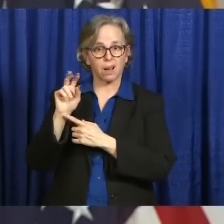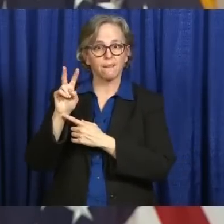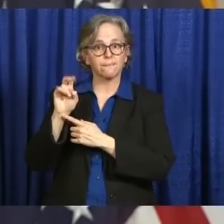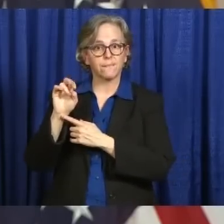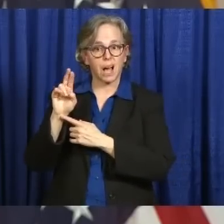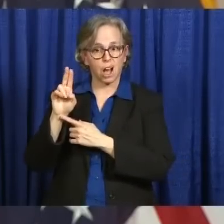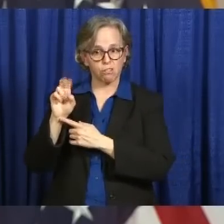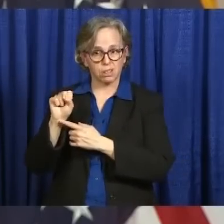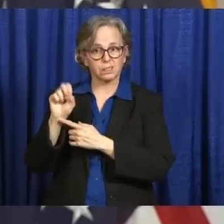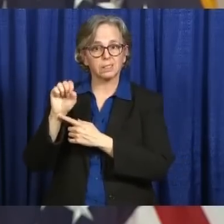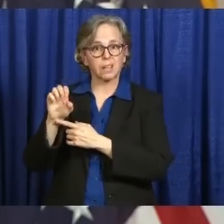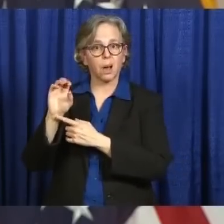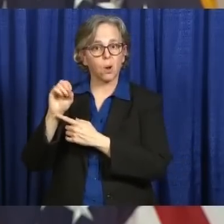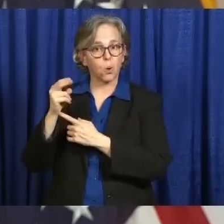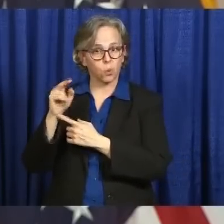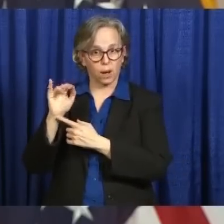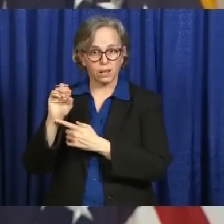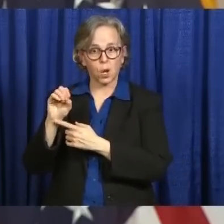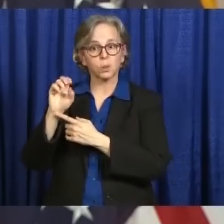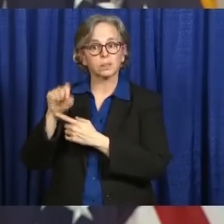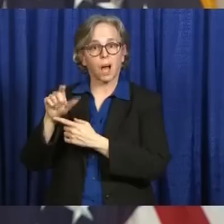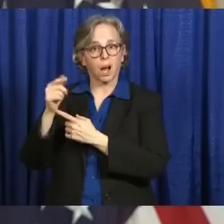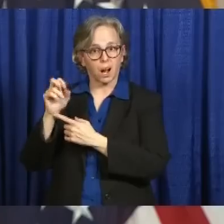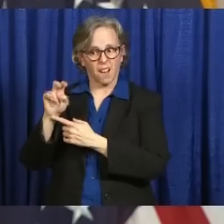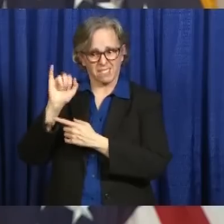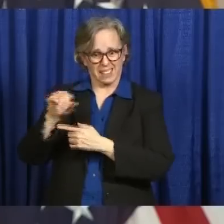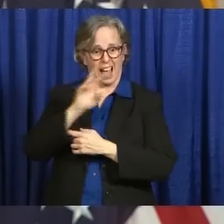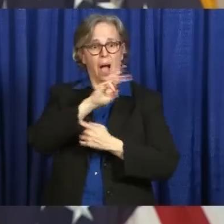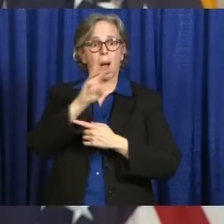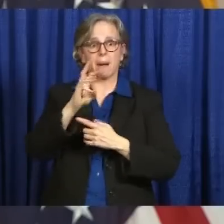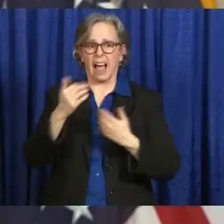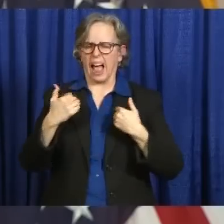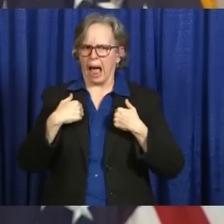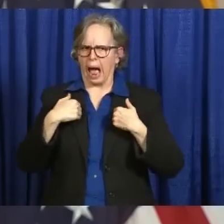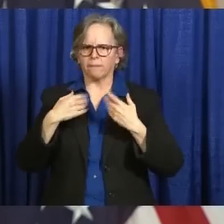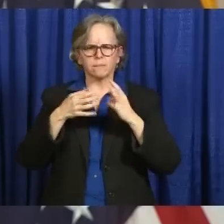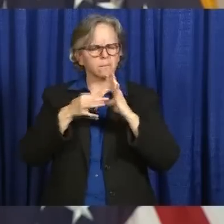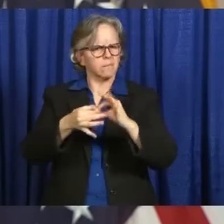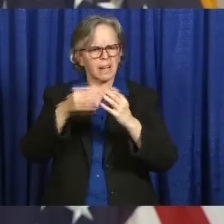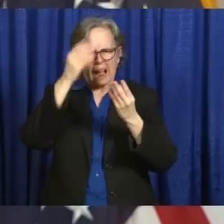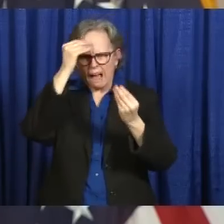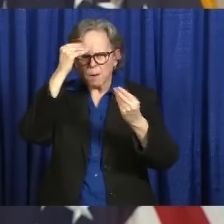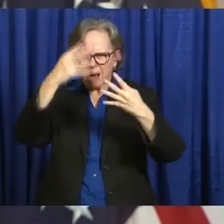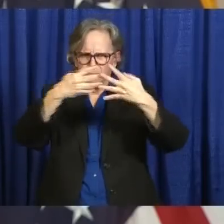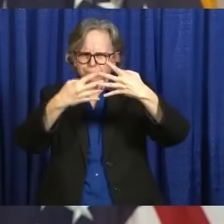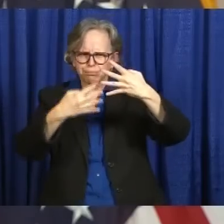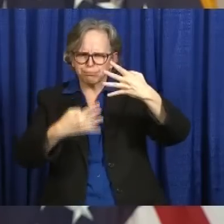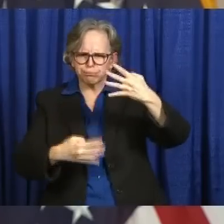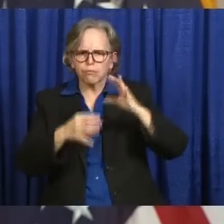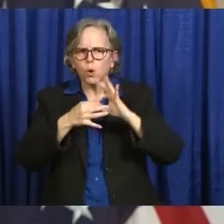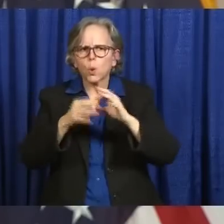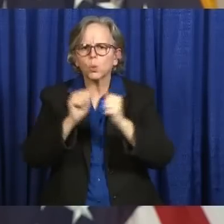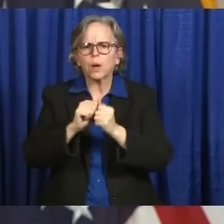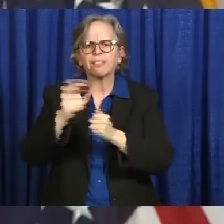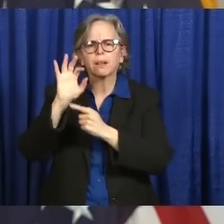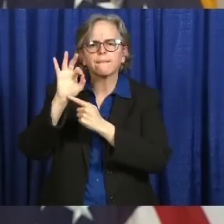COMMUNITY. AND, GO TO THE CORONAVIRUS.OHIO.GOV PAGE SO